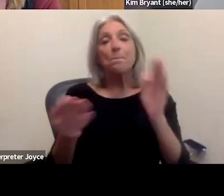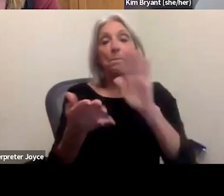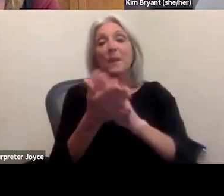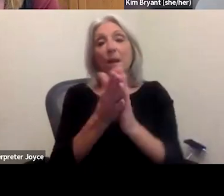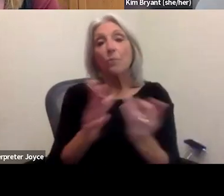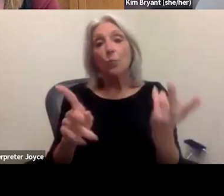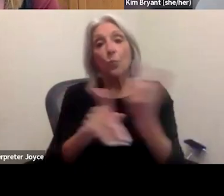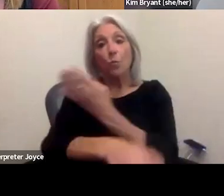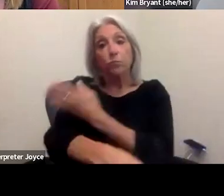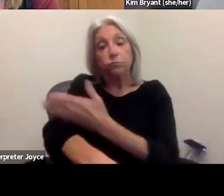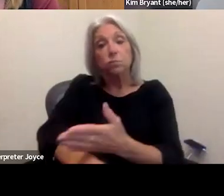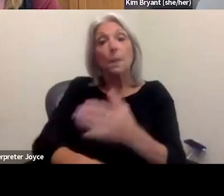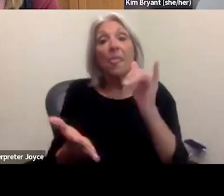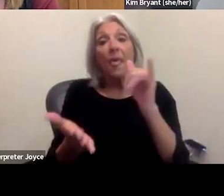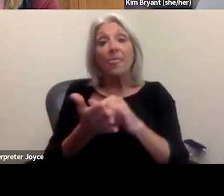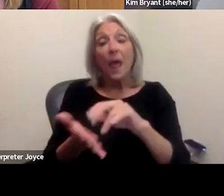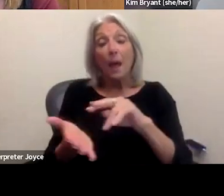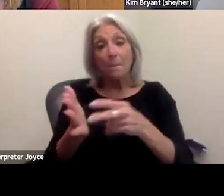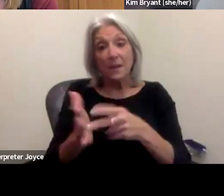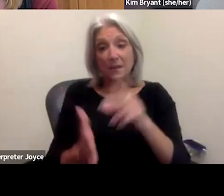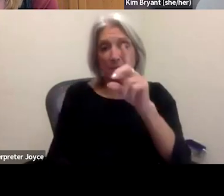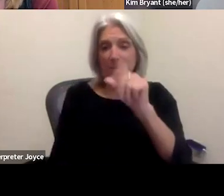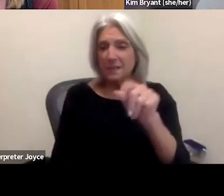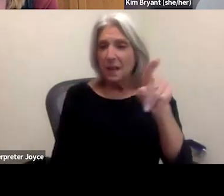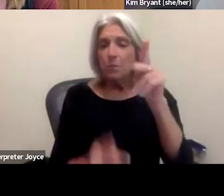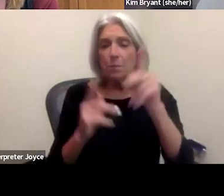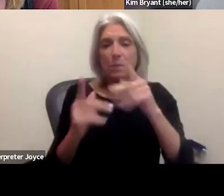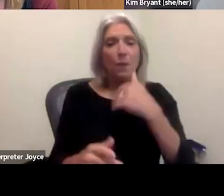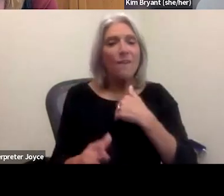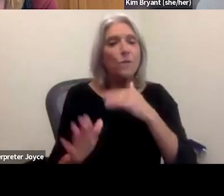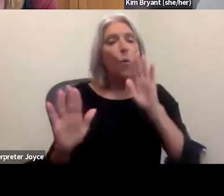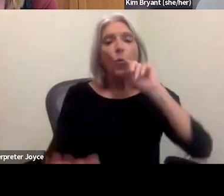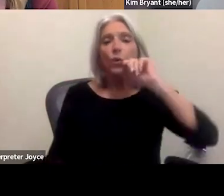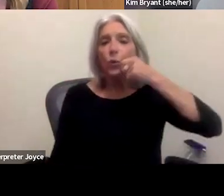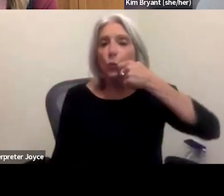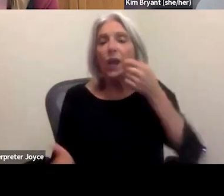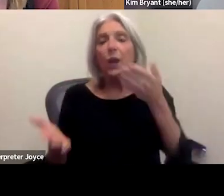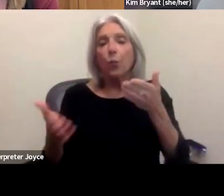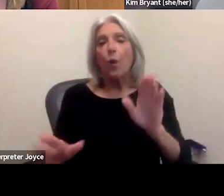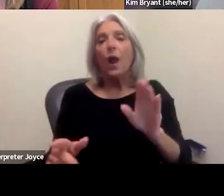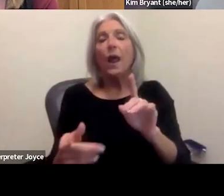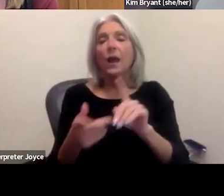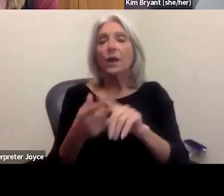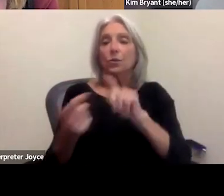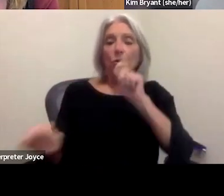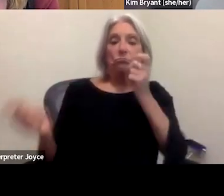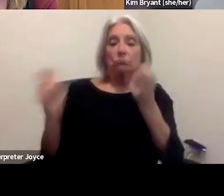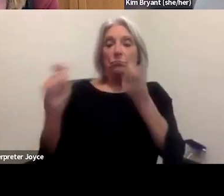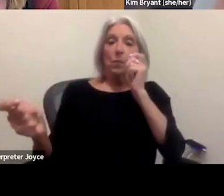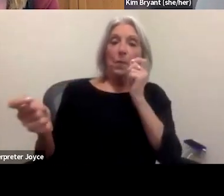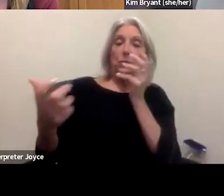Disabled people have unique ways of thinking, working, adapting to particular systems, ways we